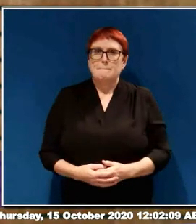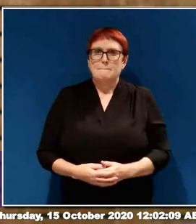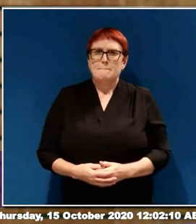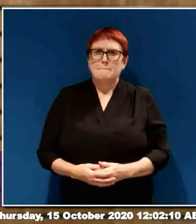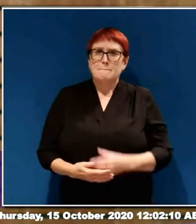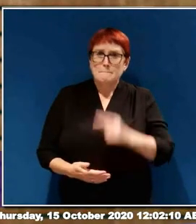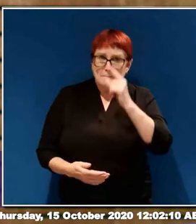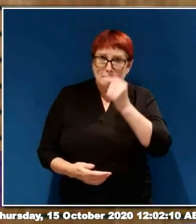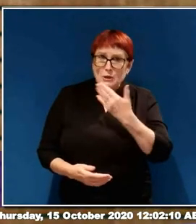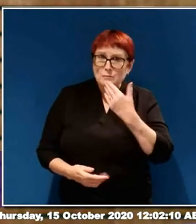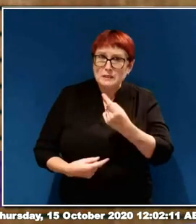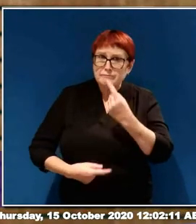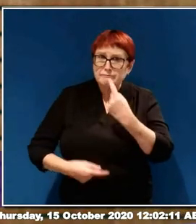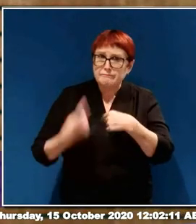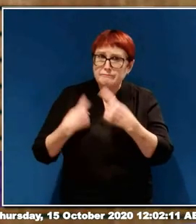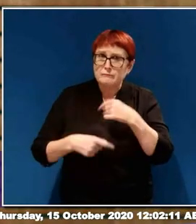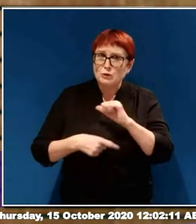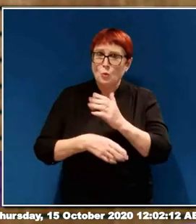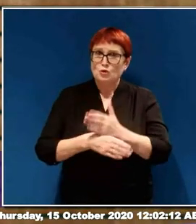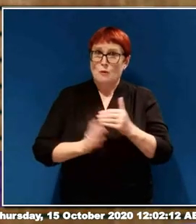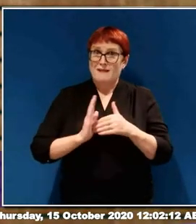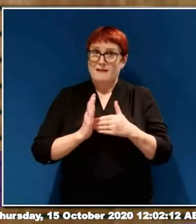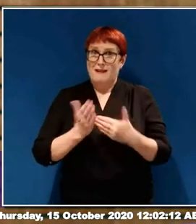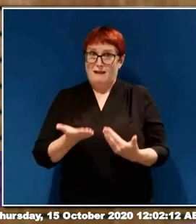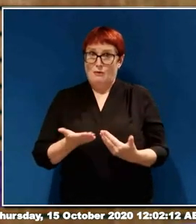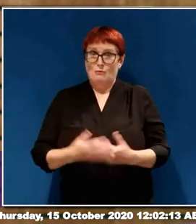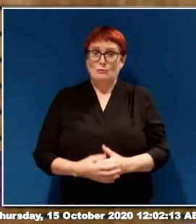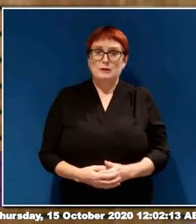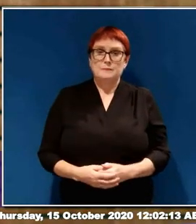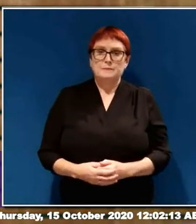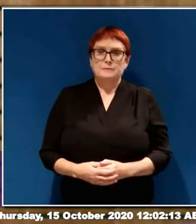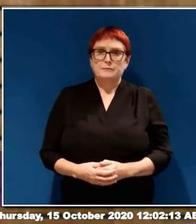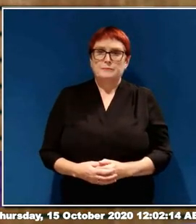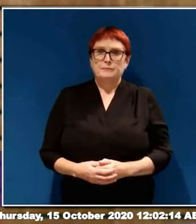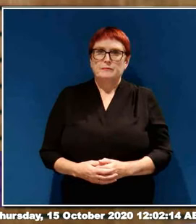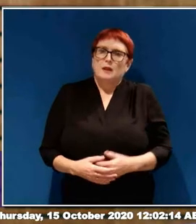I understand that it's not the Jill-of-all-trades that you had to